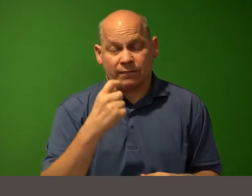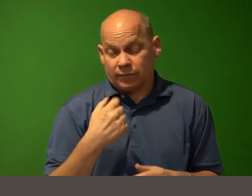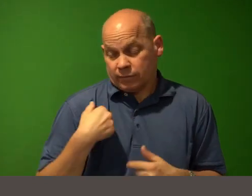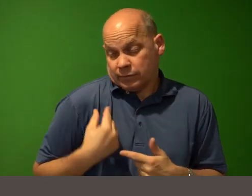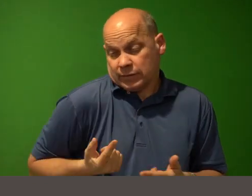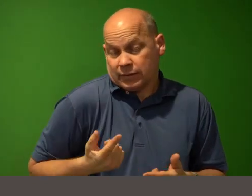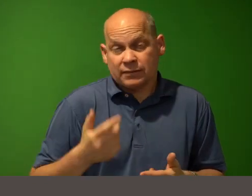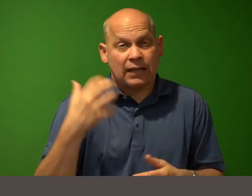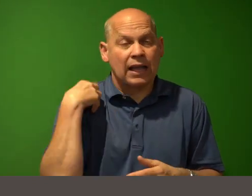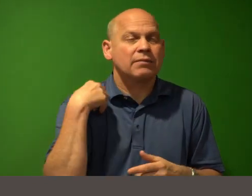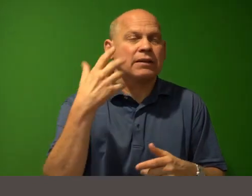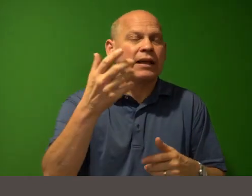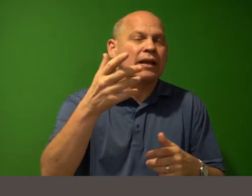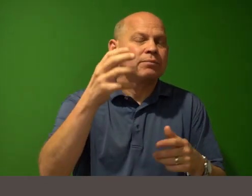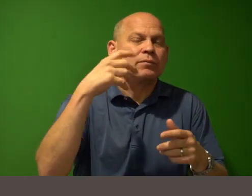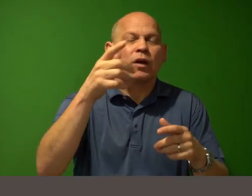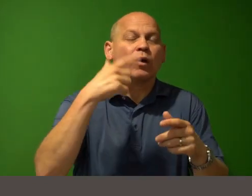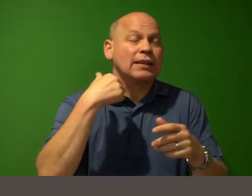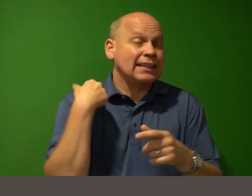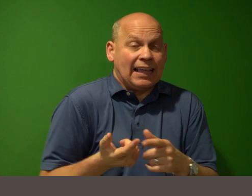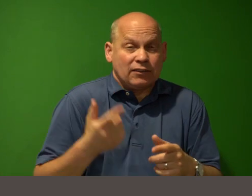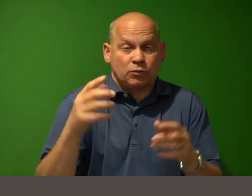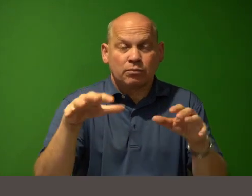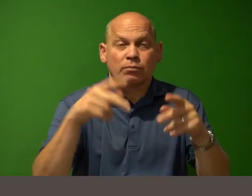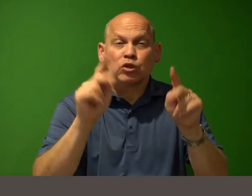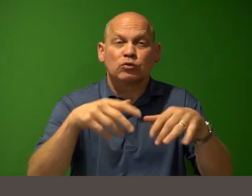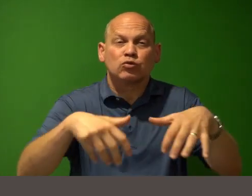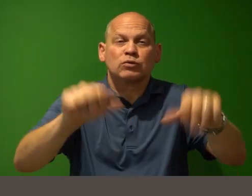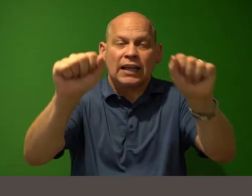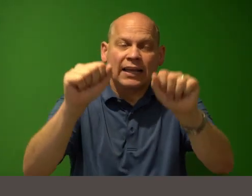Or the latest person to take the mantle of Captain Britain.